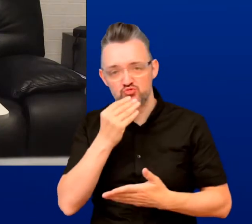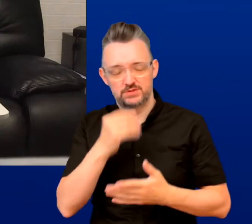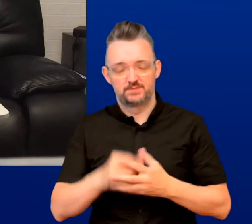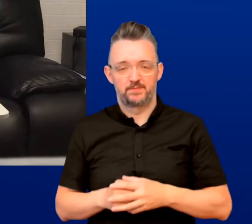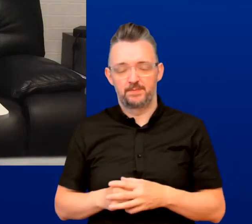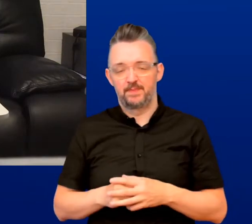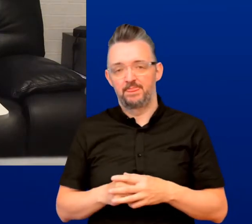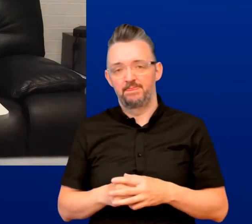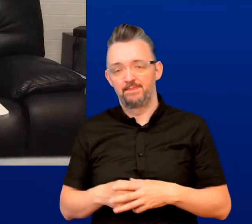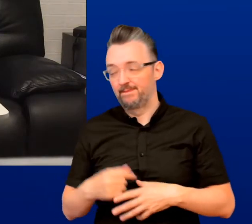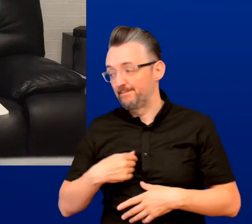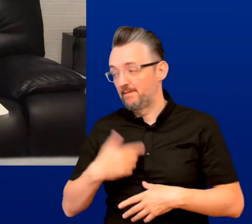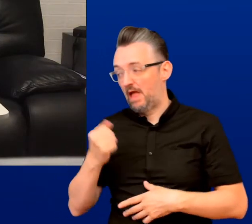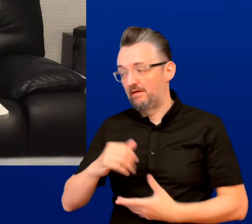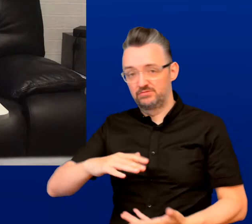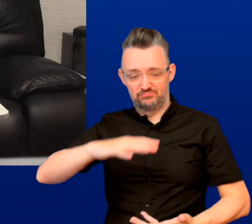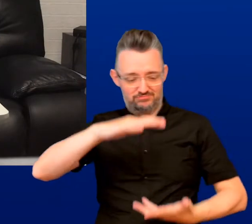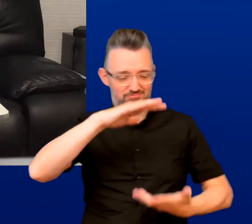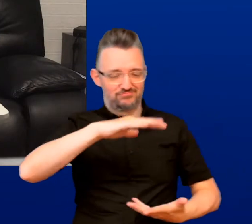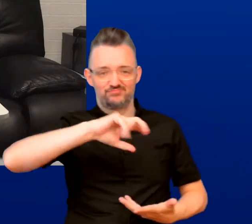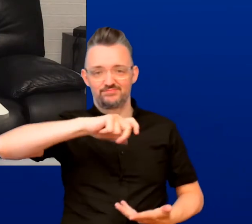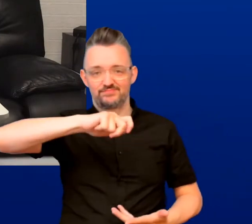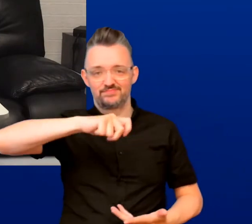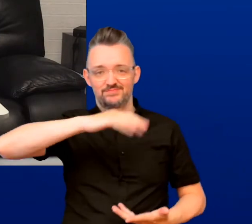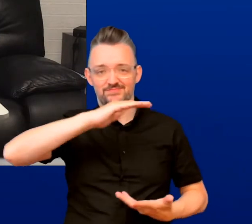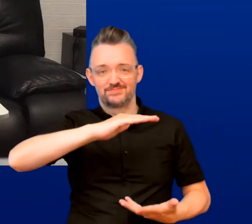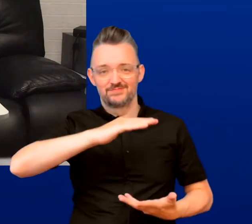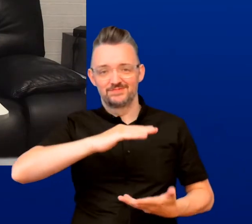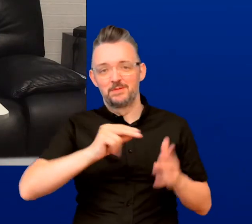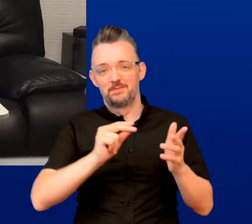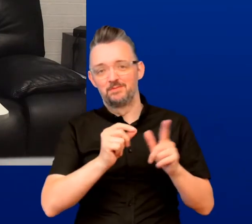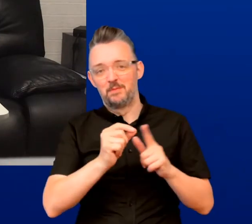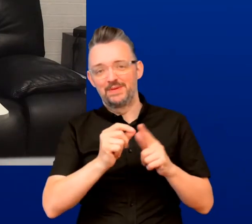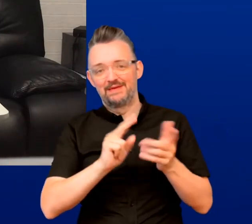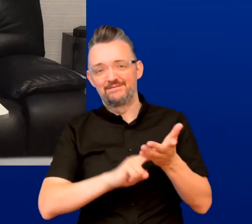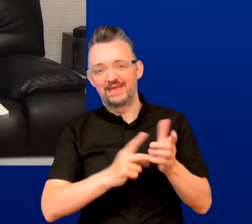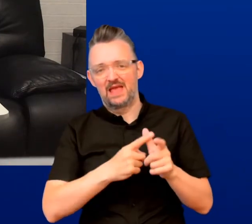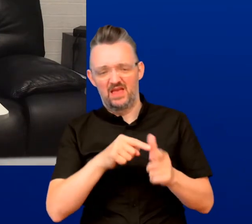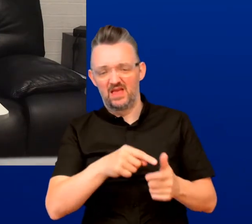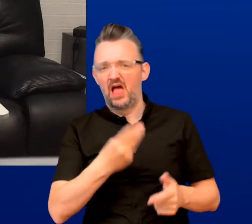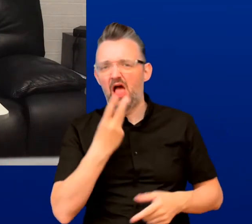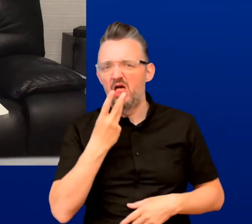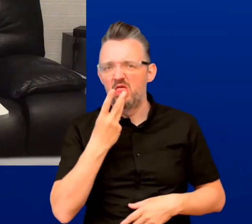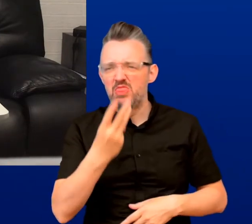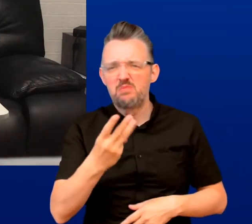I have a large tub of P.V.A glue which I got for about £3